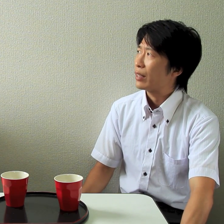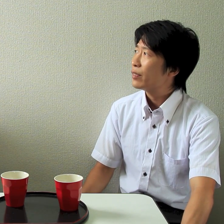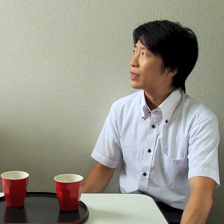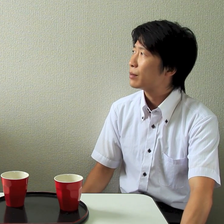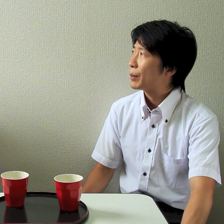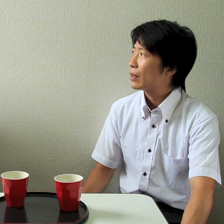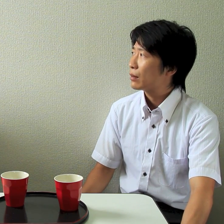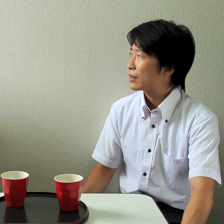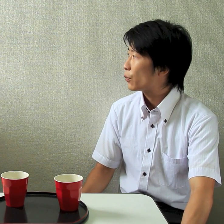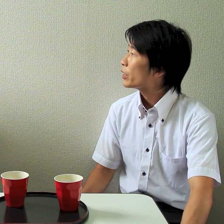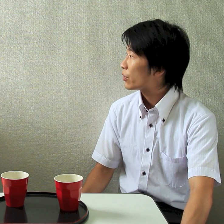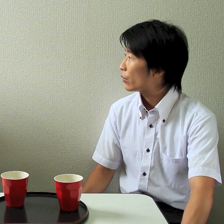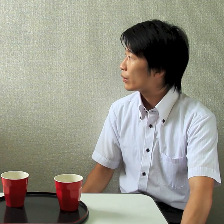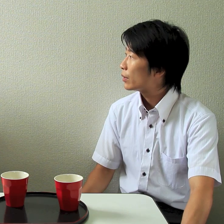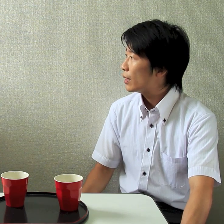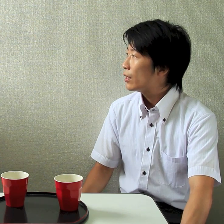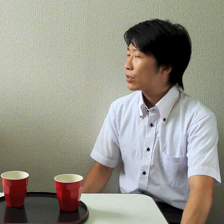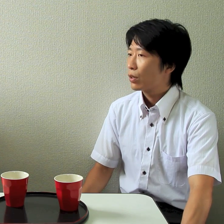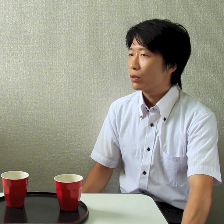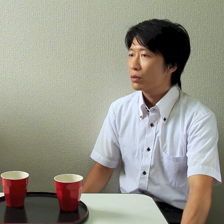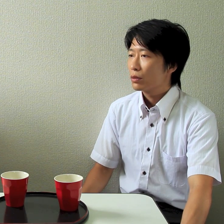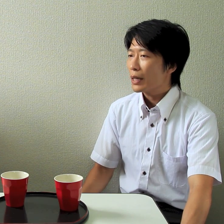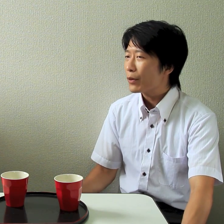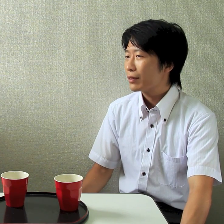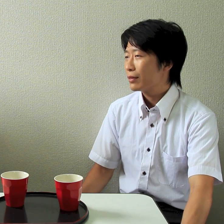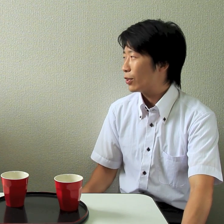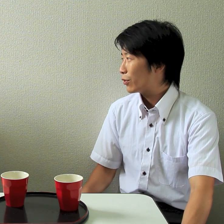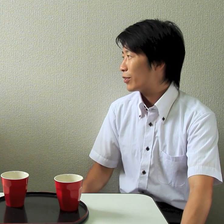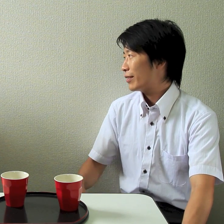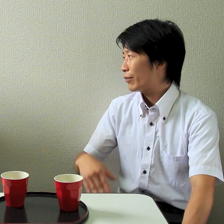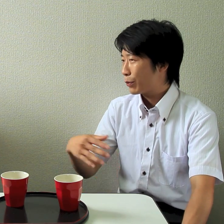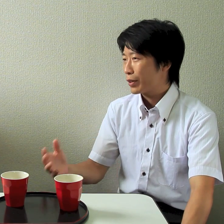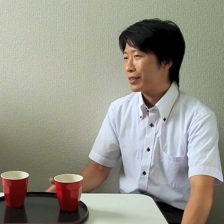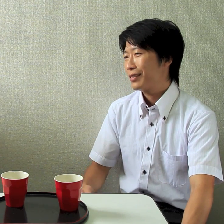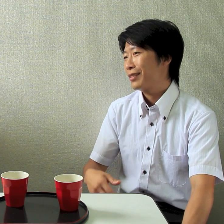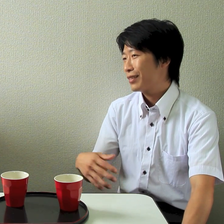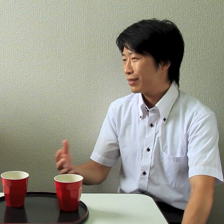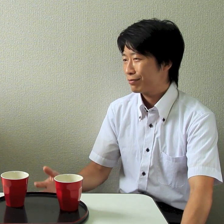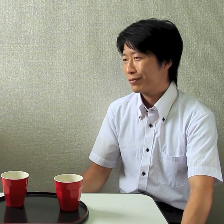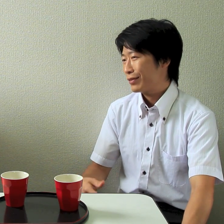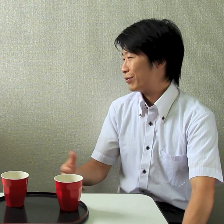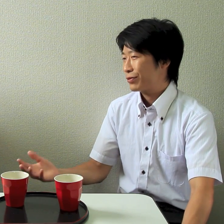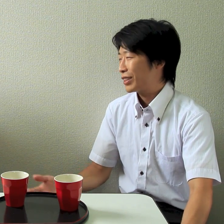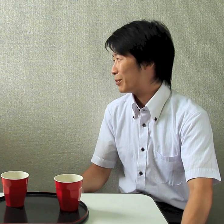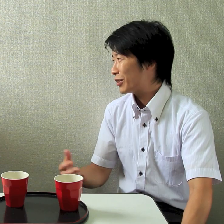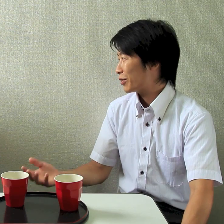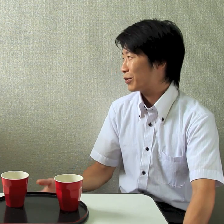When she was an infant, less than 1 year old. And I would, of course, after every six months or year, kids would keep asking the same question